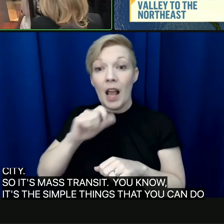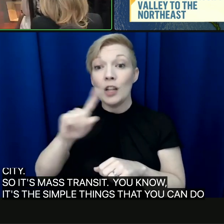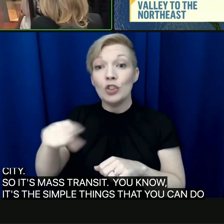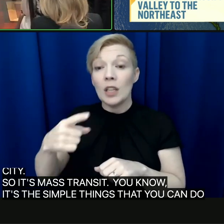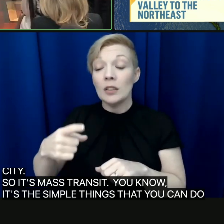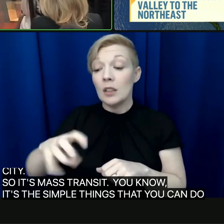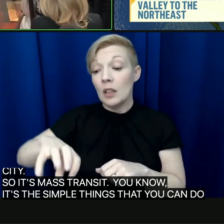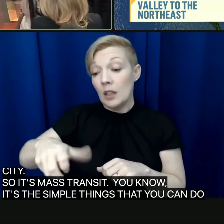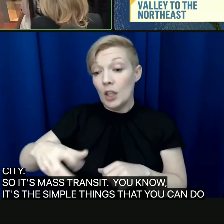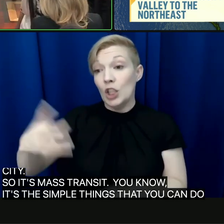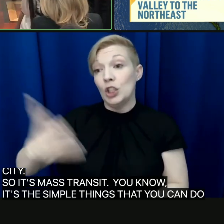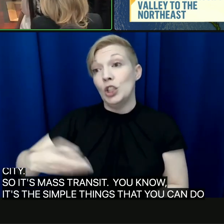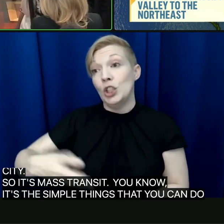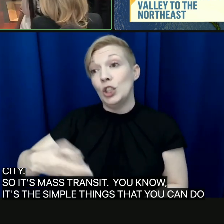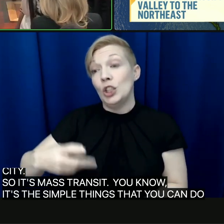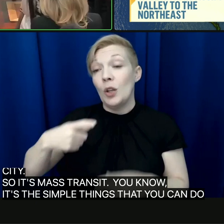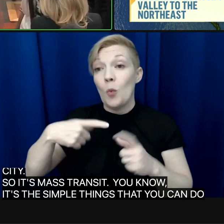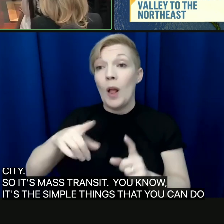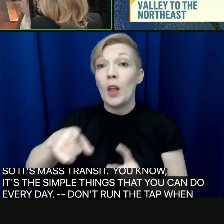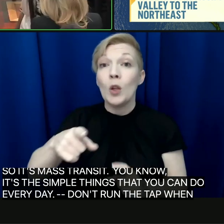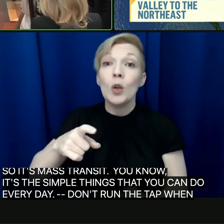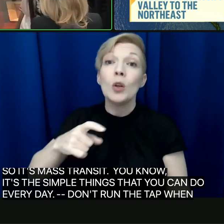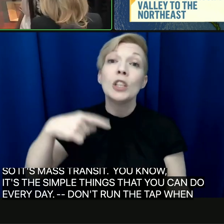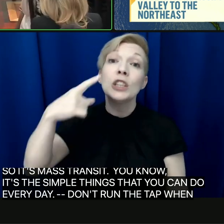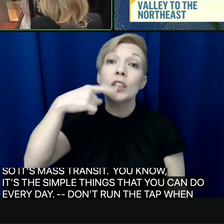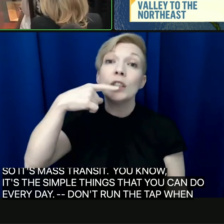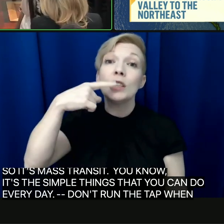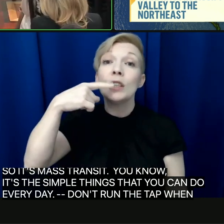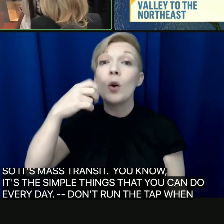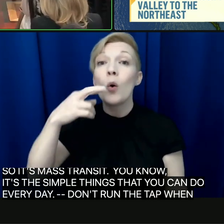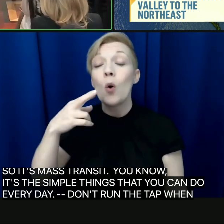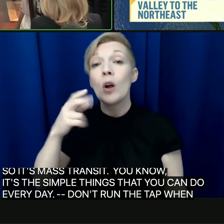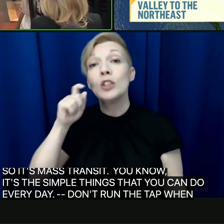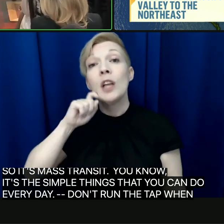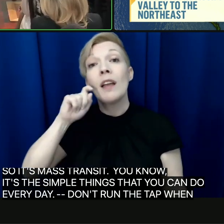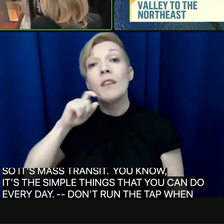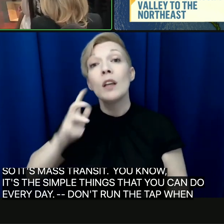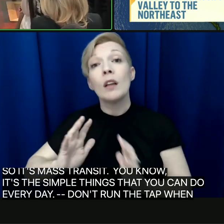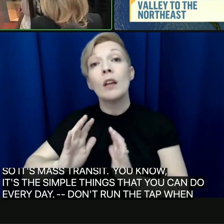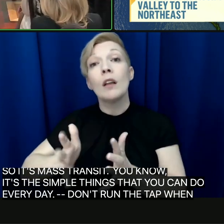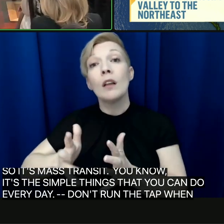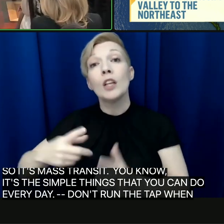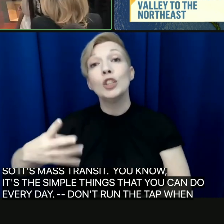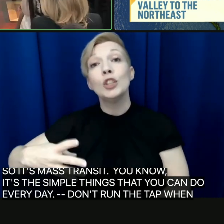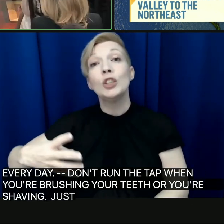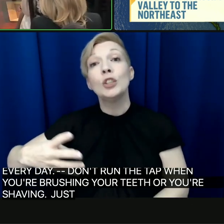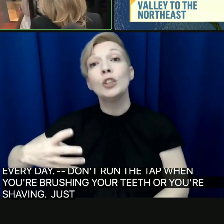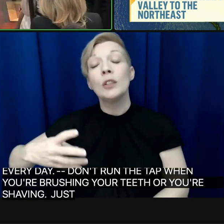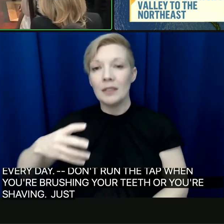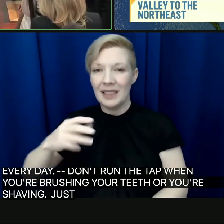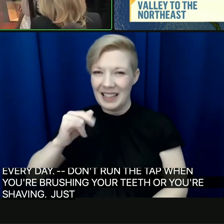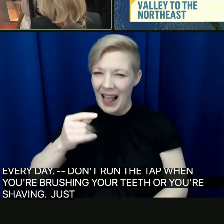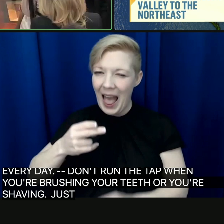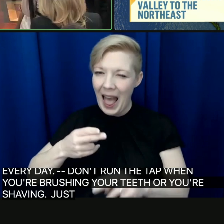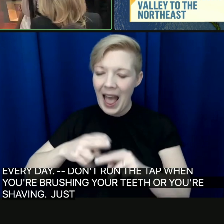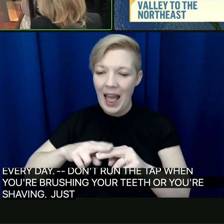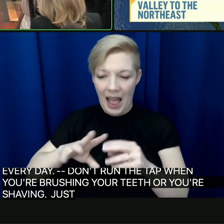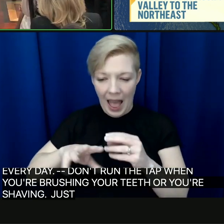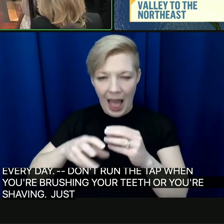or you're shaving. I mean, just those little things all add up. Mr. Mayock: Absolutely.